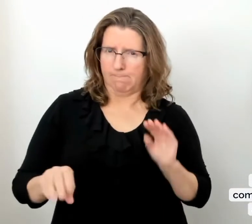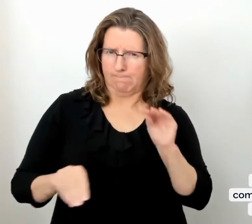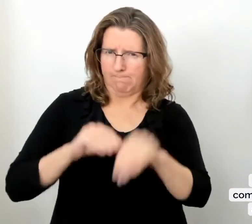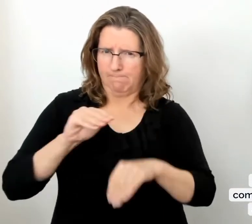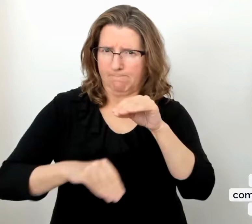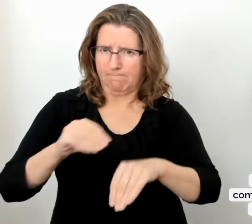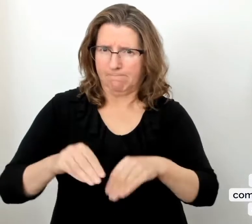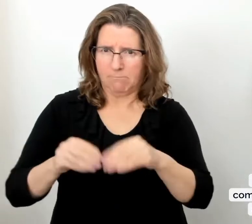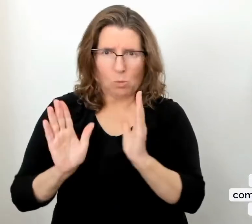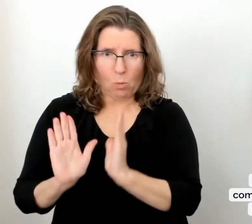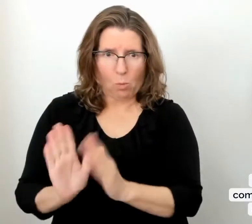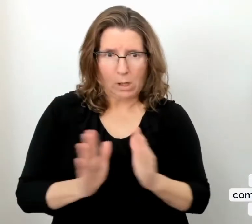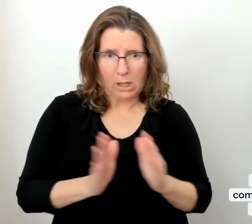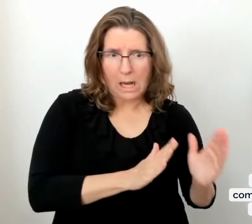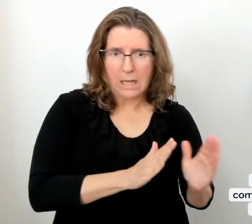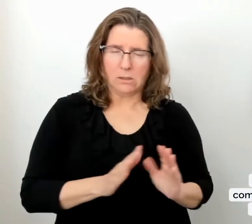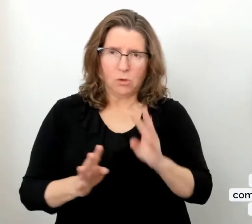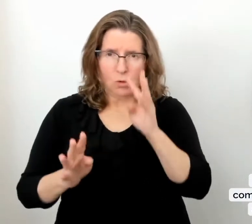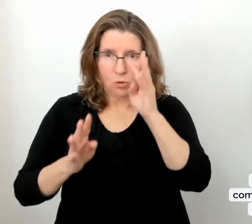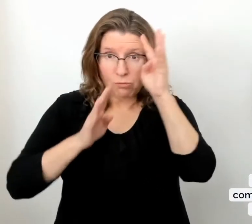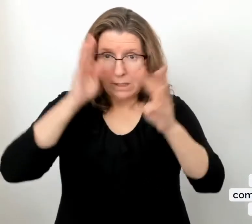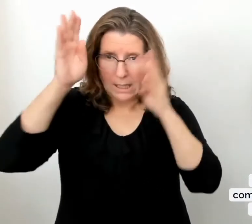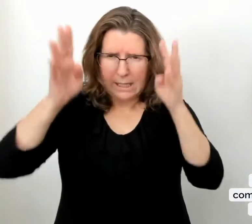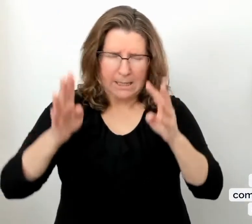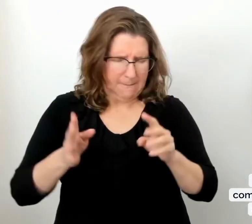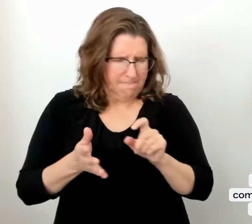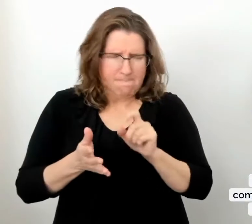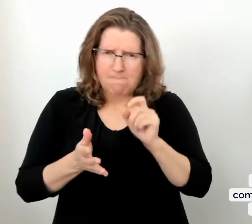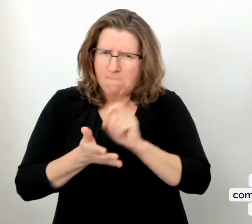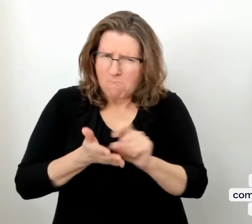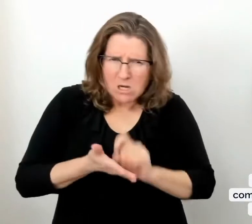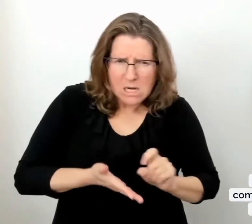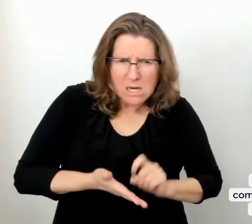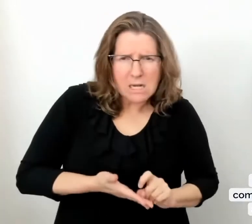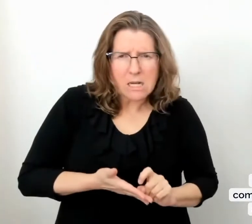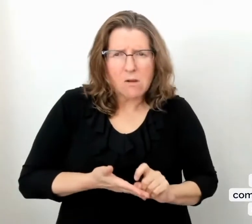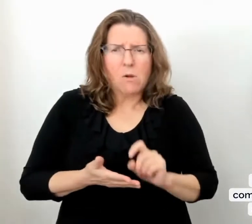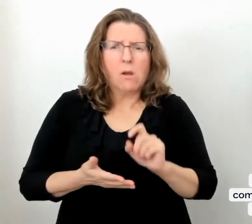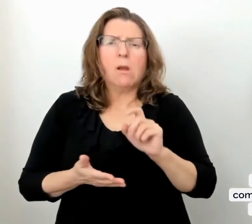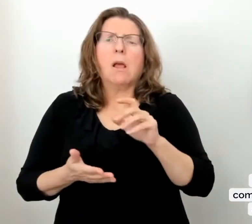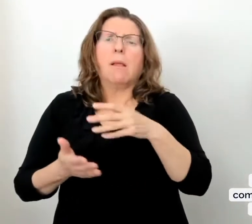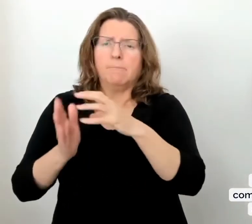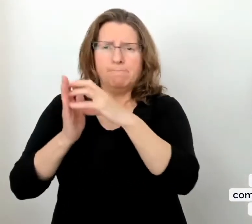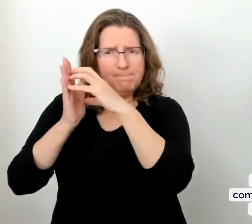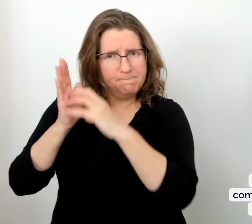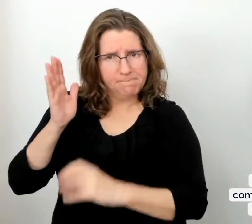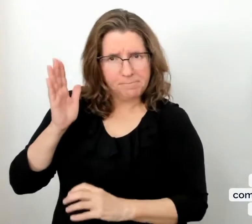Writing involves organizing, creating and composing written material.